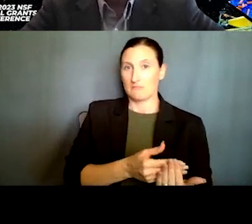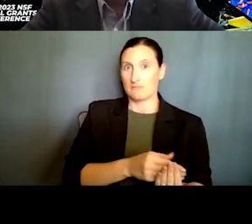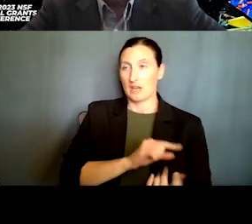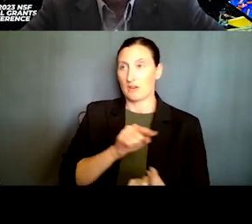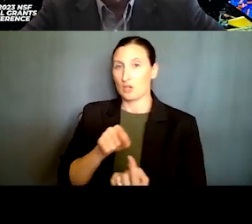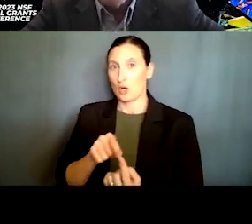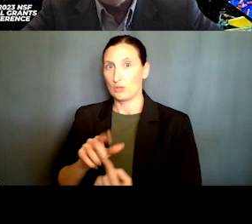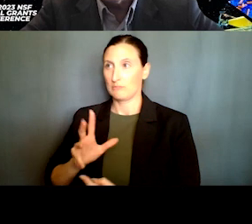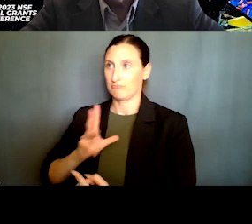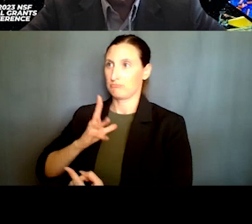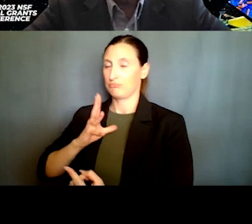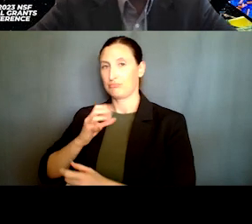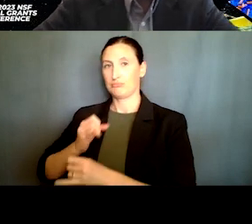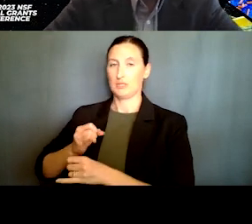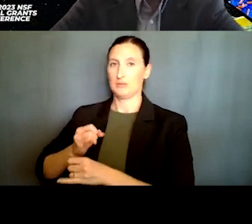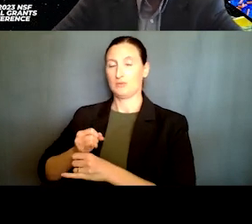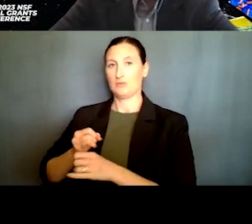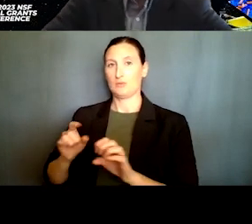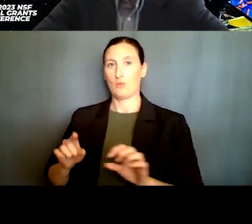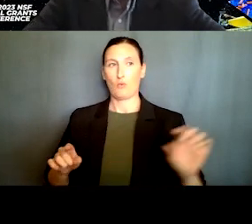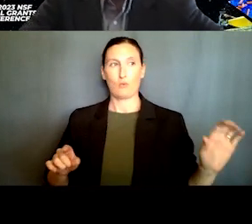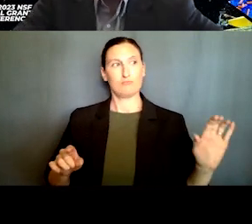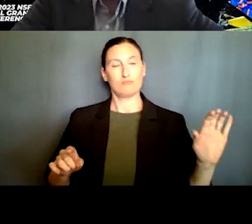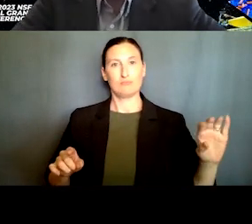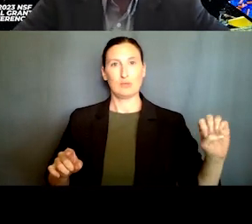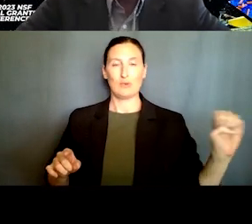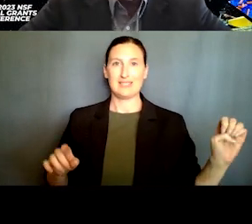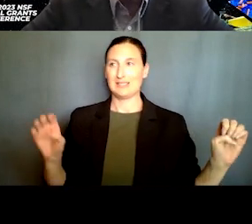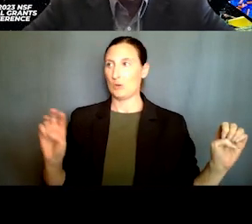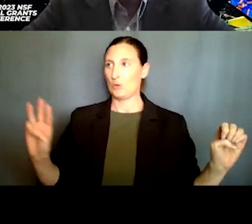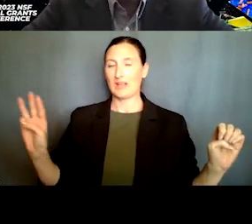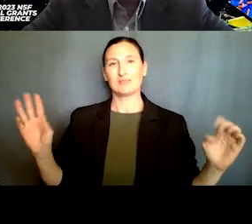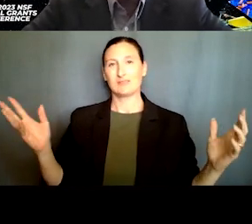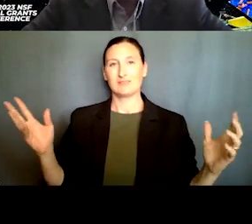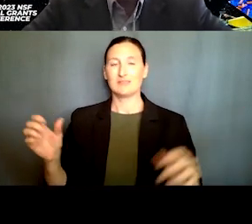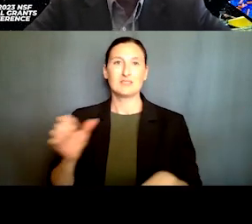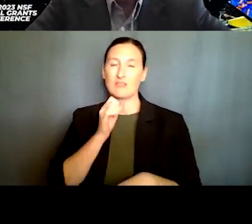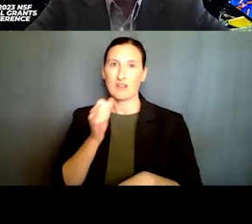elite institutions on the east coast and the west coast. They've gone not even to all R1,